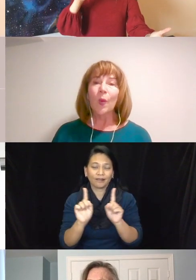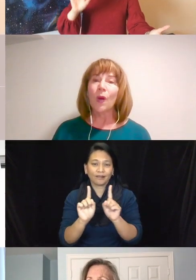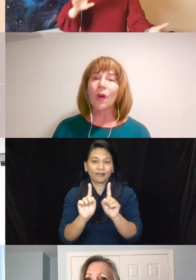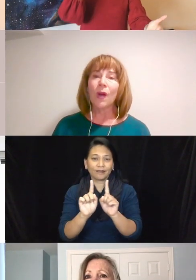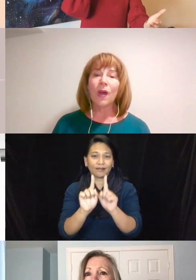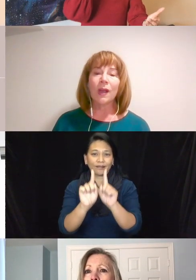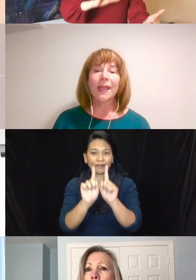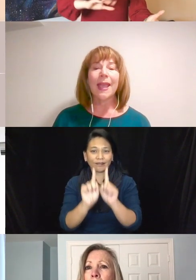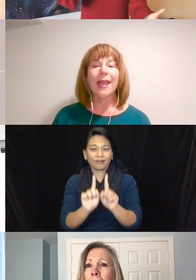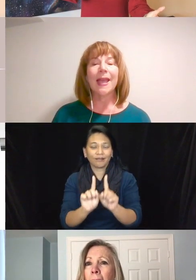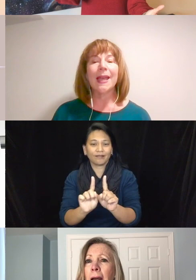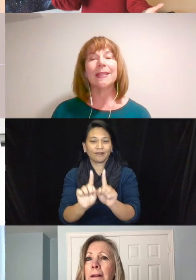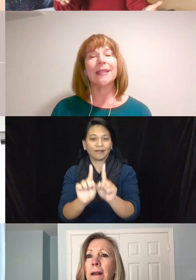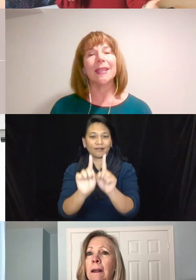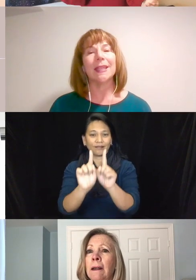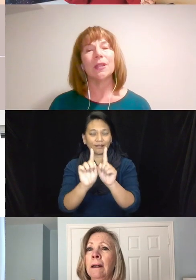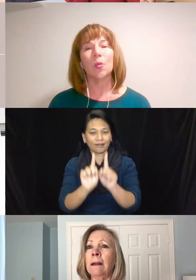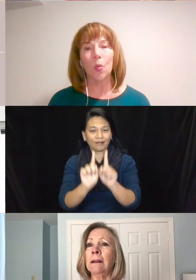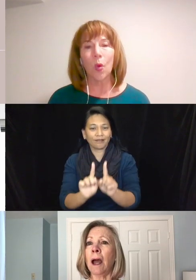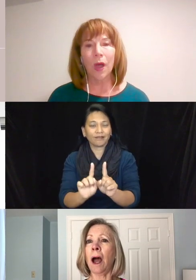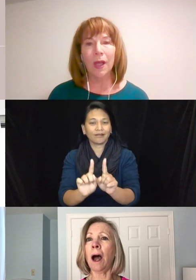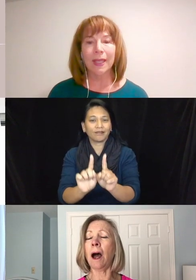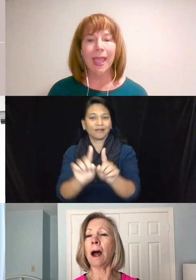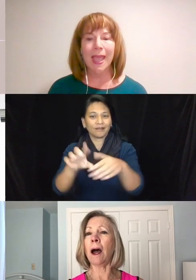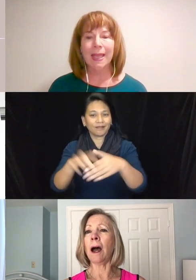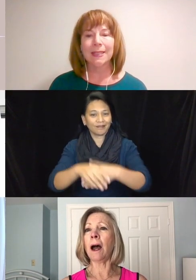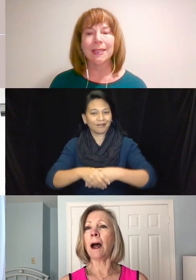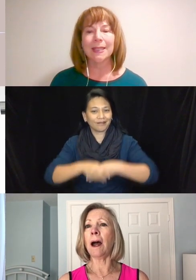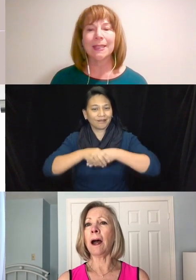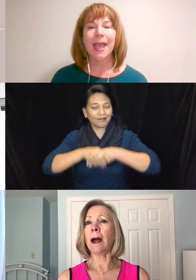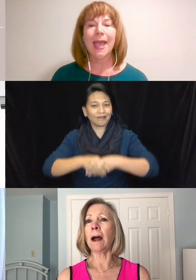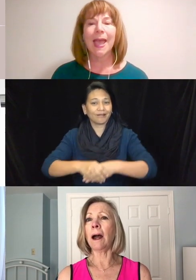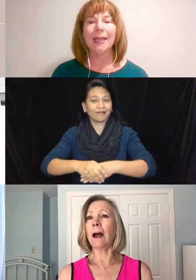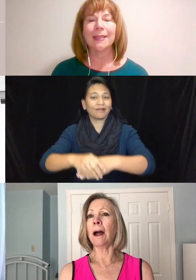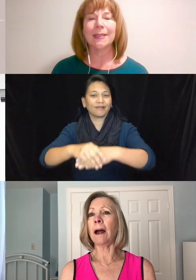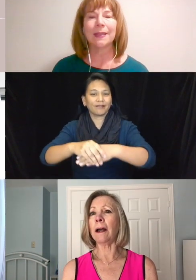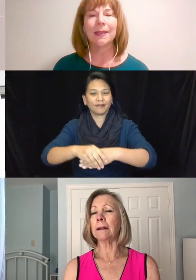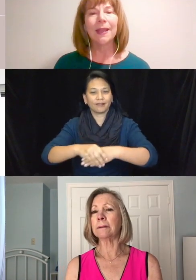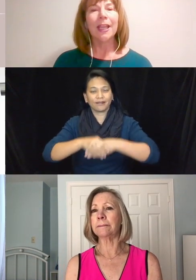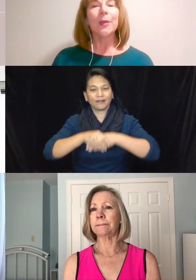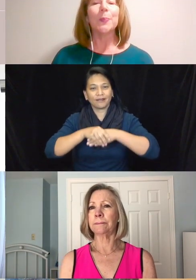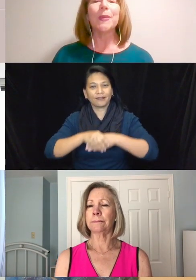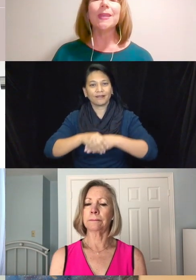H: walk hand in hand. L: walk hand in, walk hand in hand.